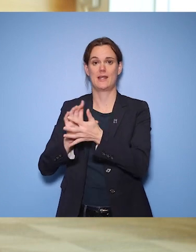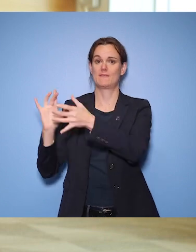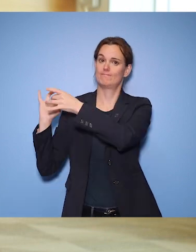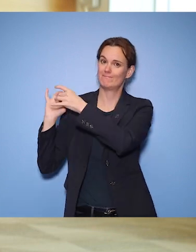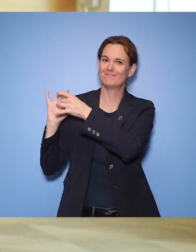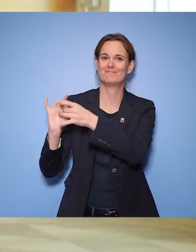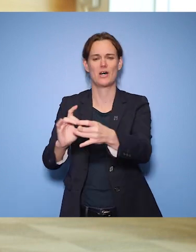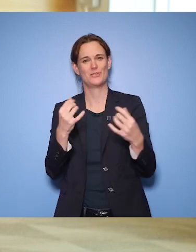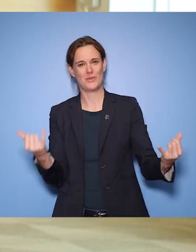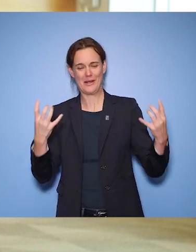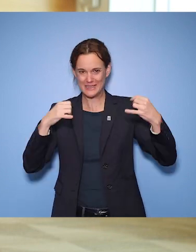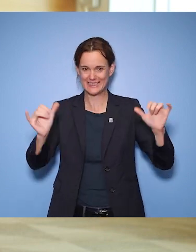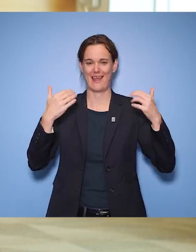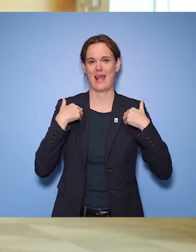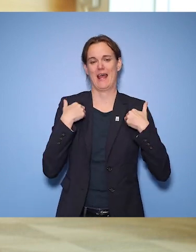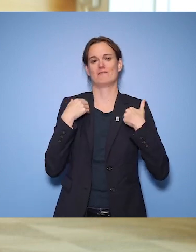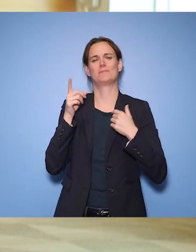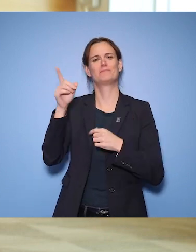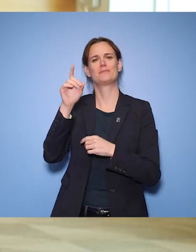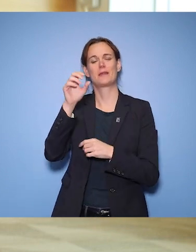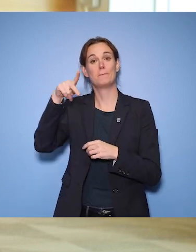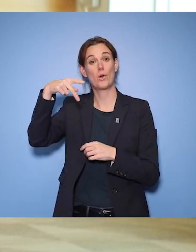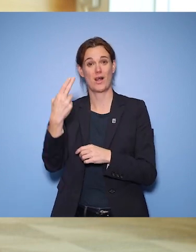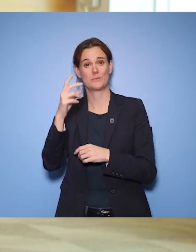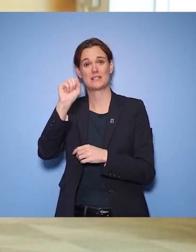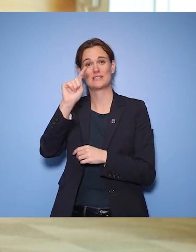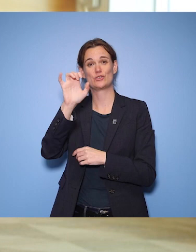endures today at the Nautical Institute at our Strait area campus in Port Hawkesbury.